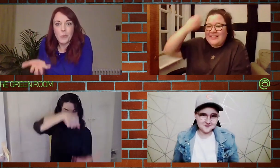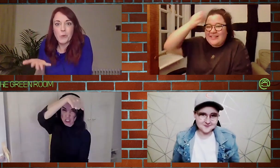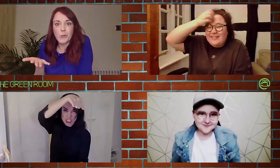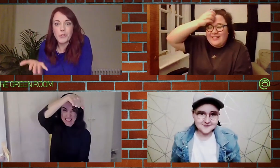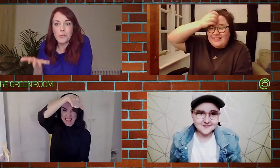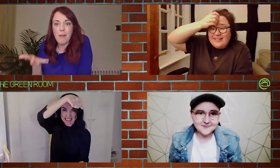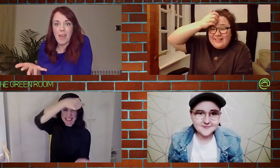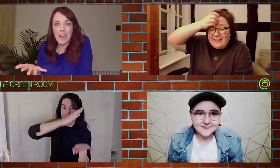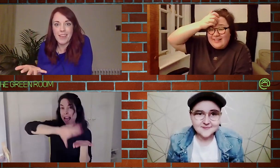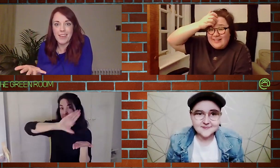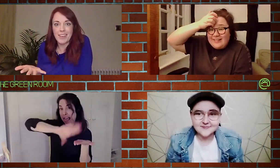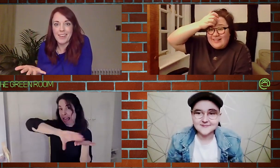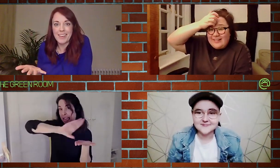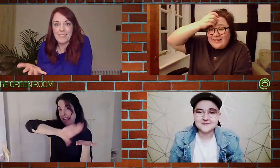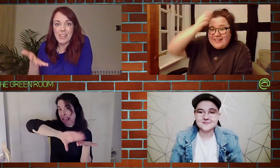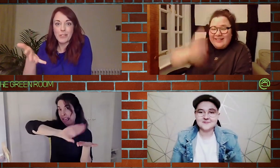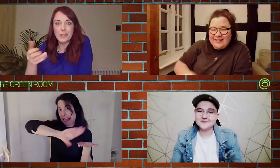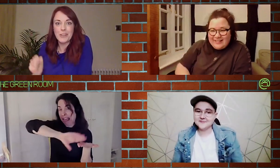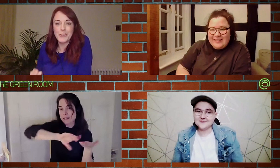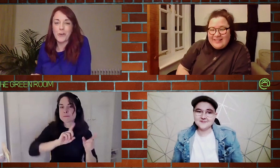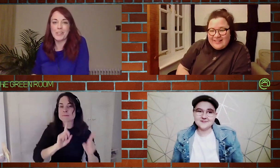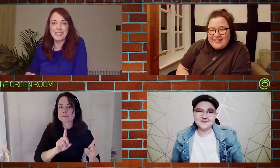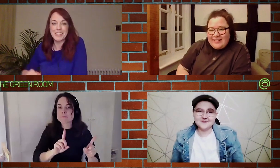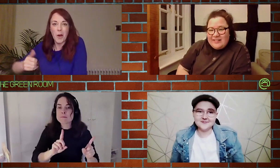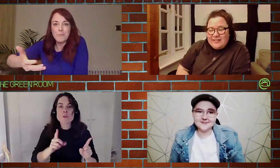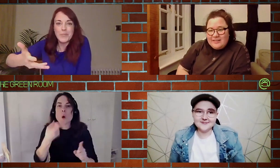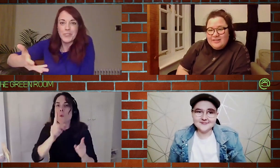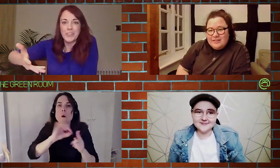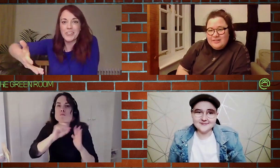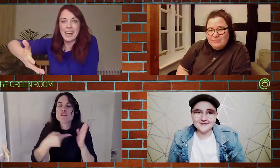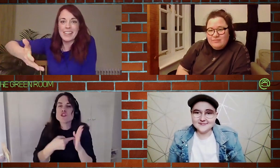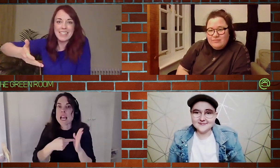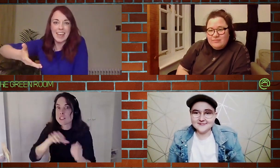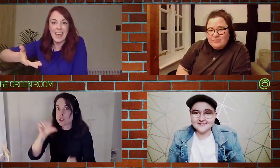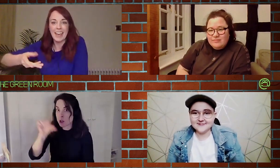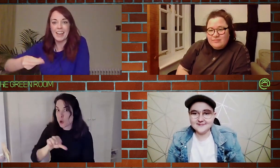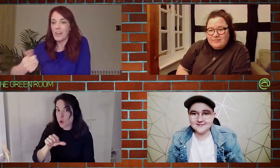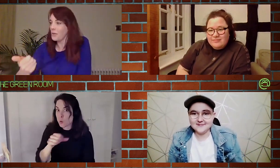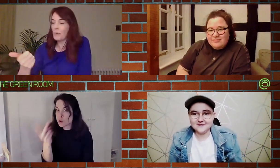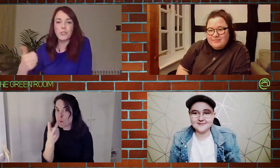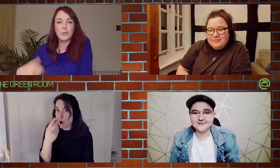would you make? The National Theatre of Scotland come to you and they say what do you want to make.